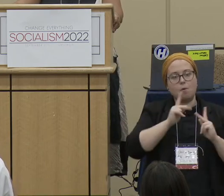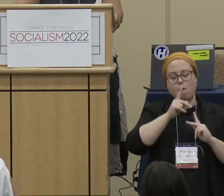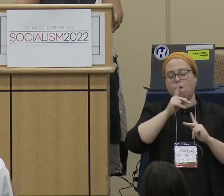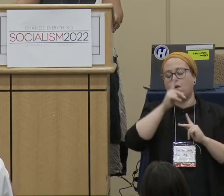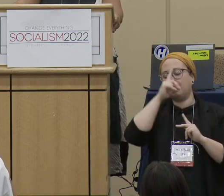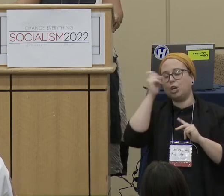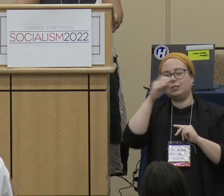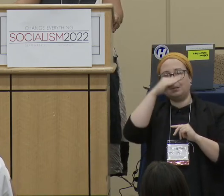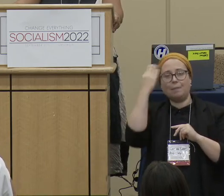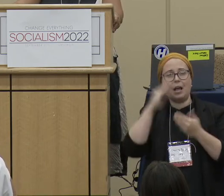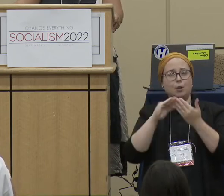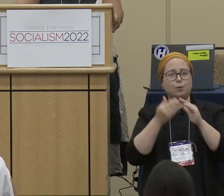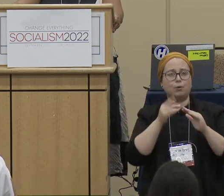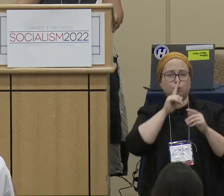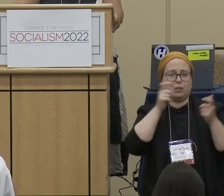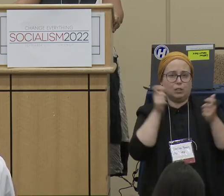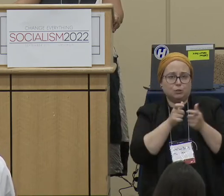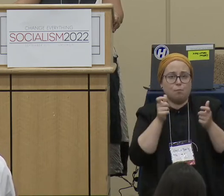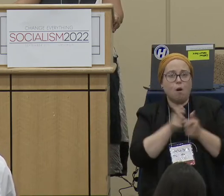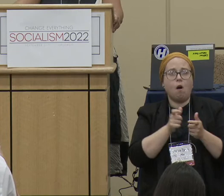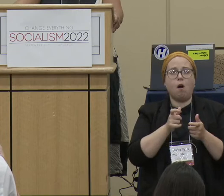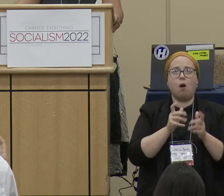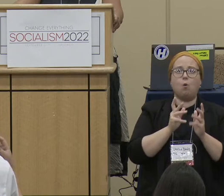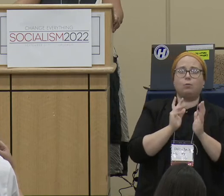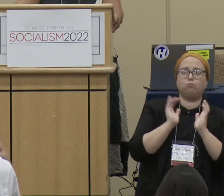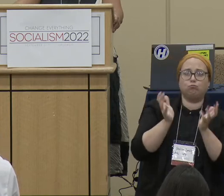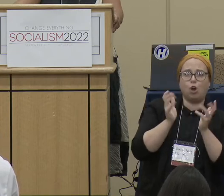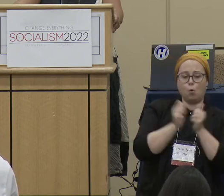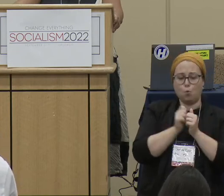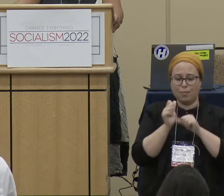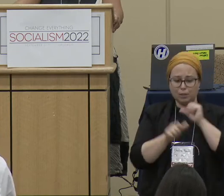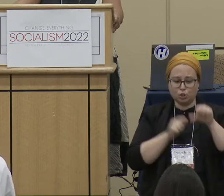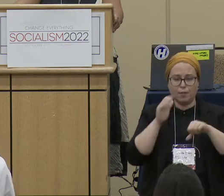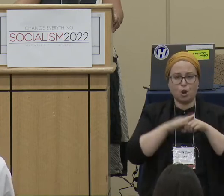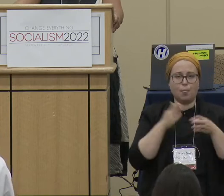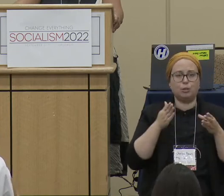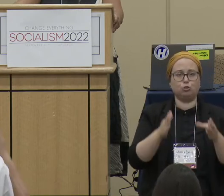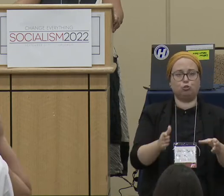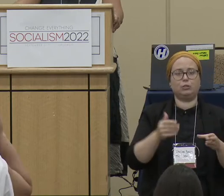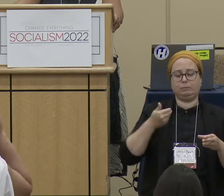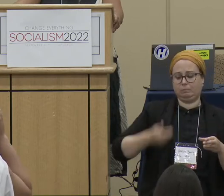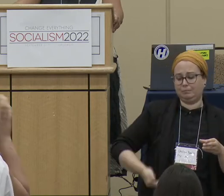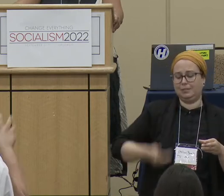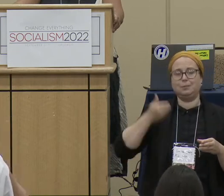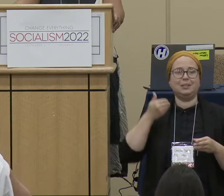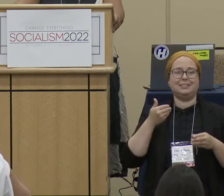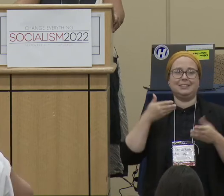it's still an area there's a lot of Black people, and because the community is so small, we tend to talk to each